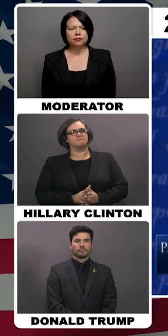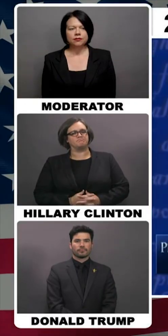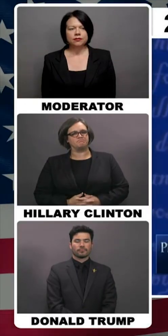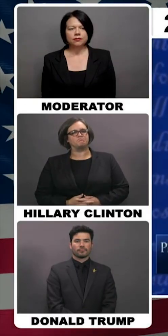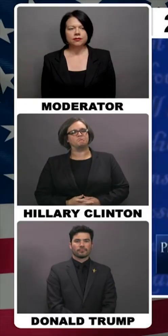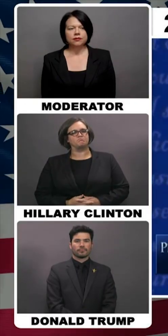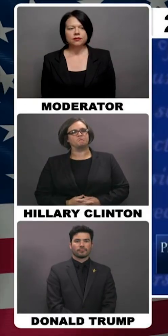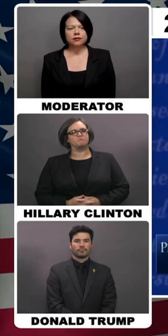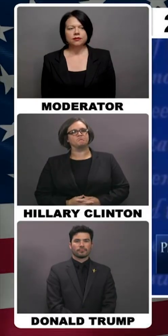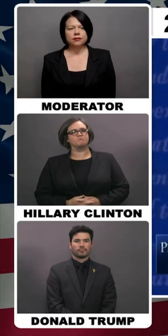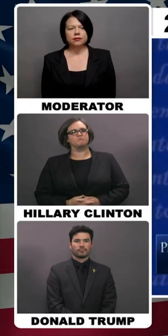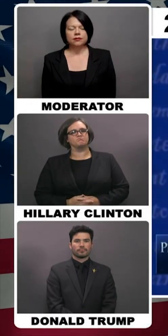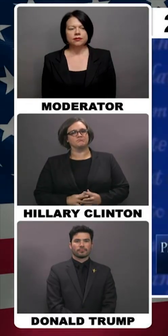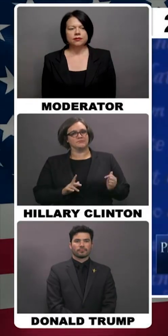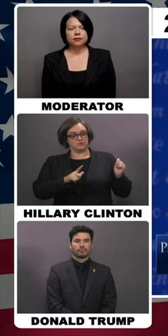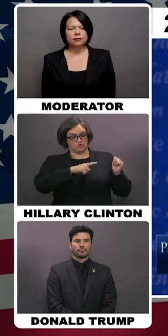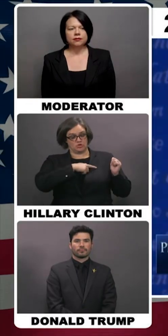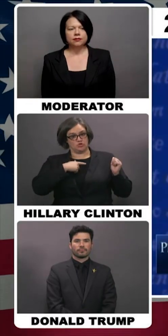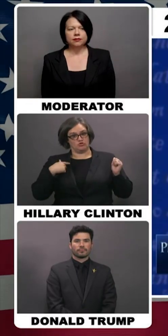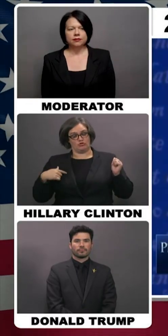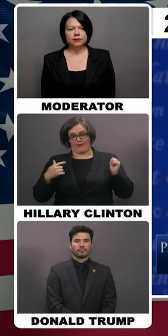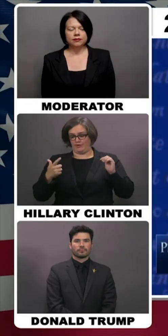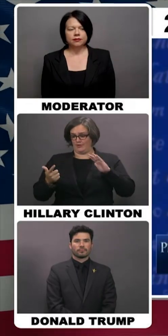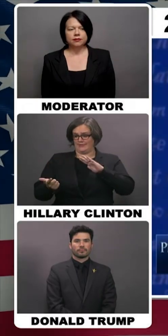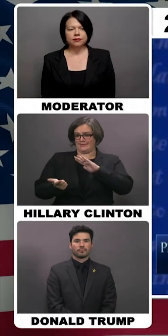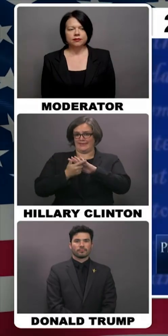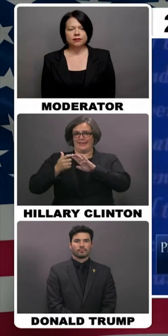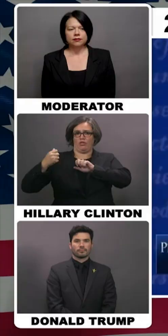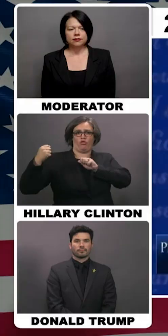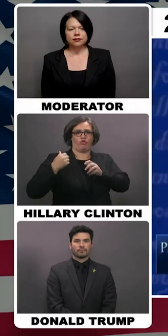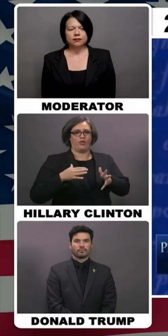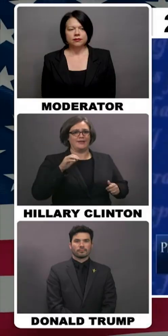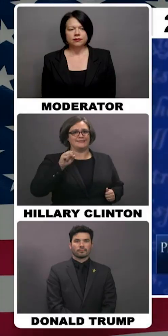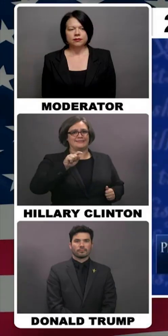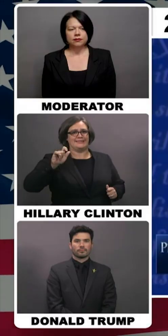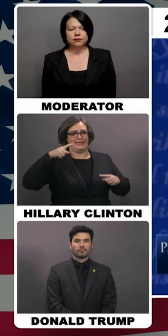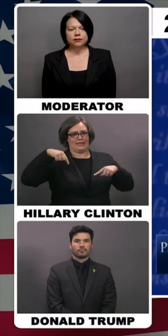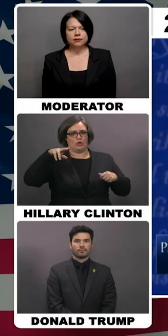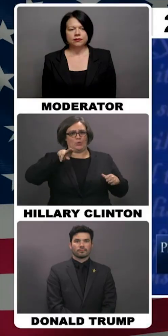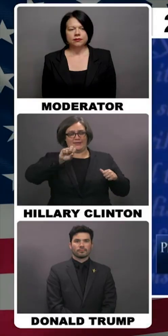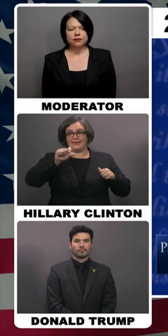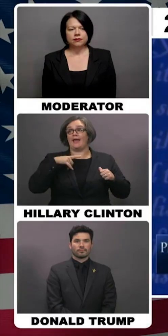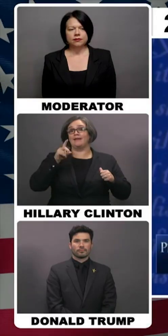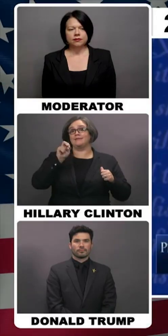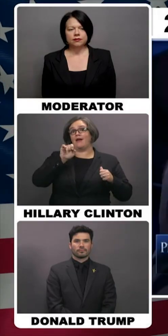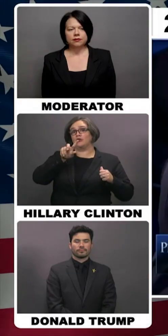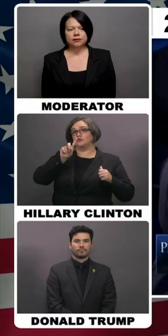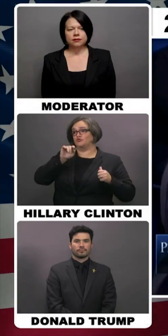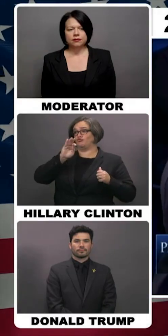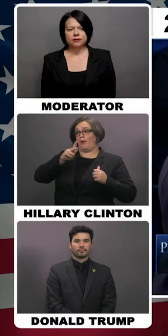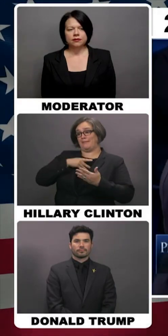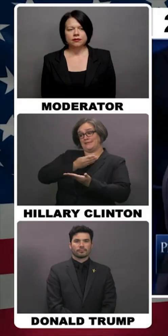China is illegally dumping steel in the United States and Donald Trump is buying it to build his buildings, putting steel workers